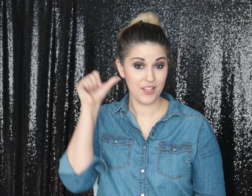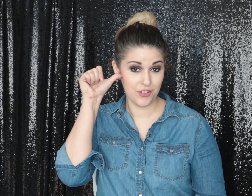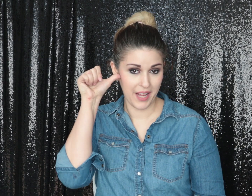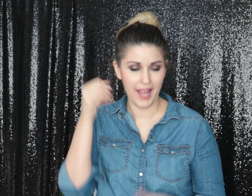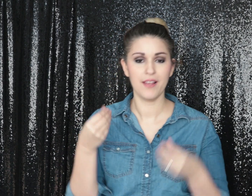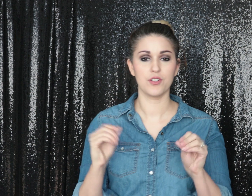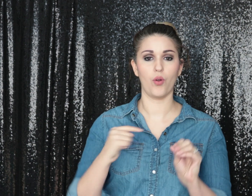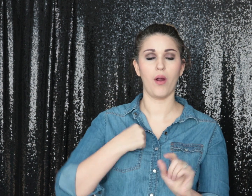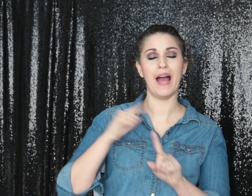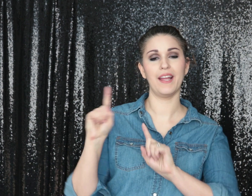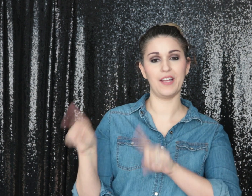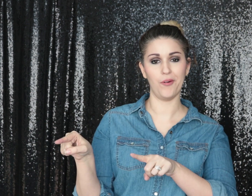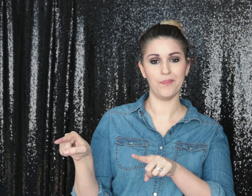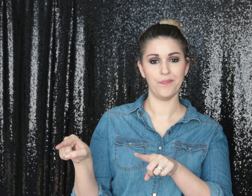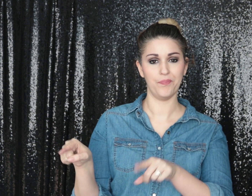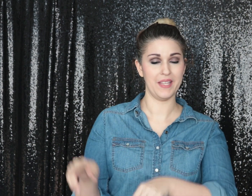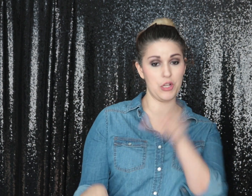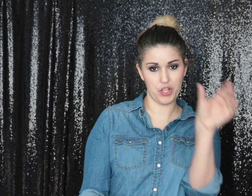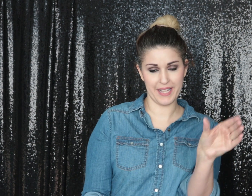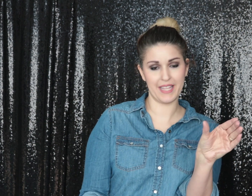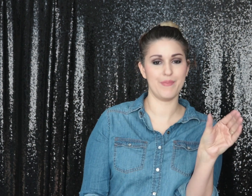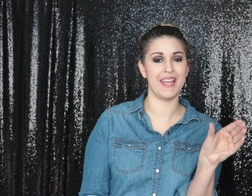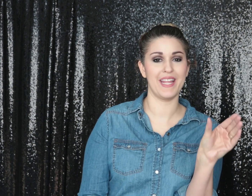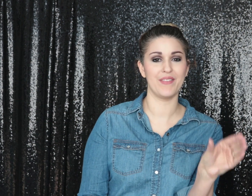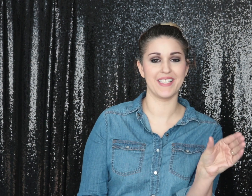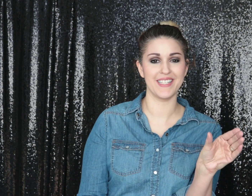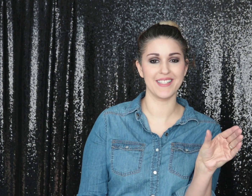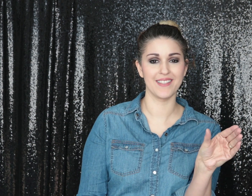Yesterday store, I go yesterday, so at the beginning of the sentence